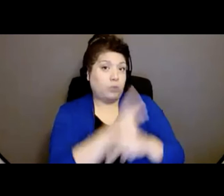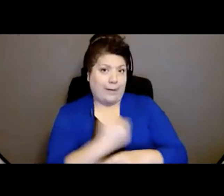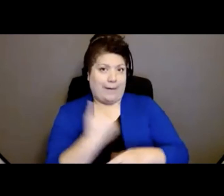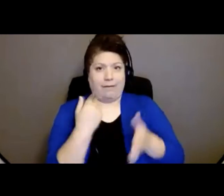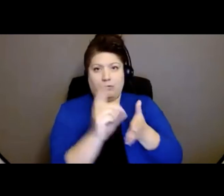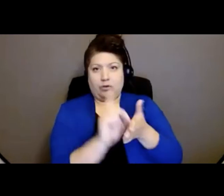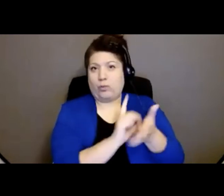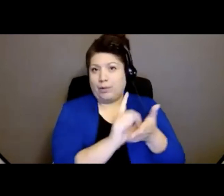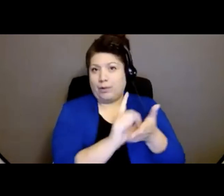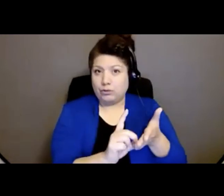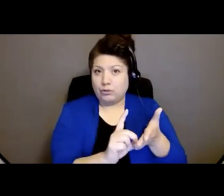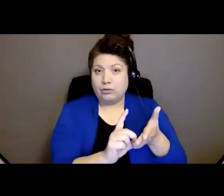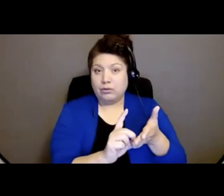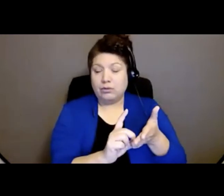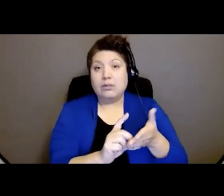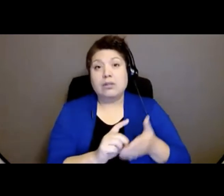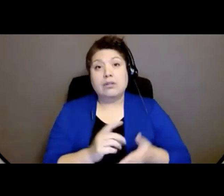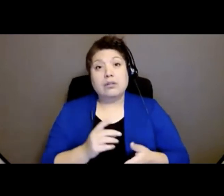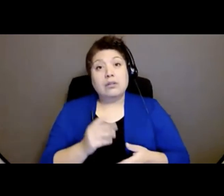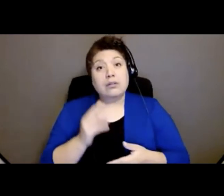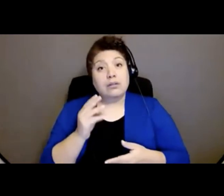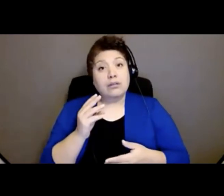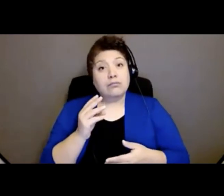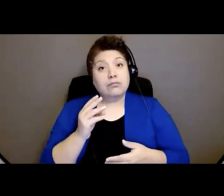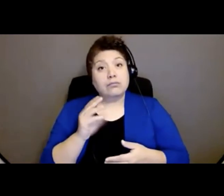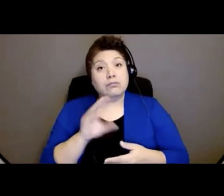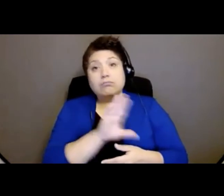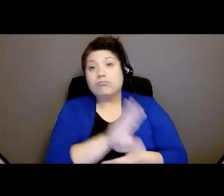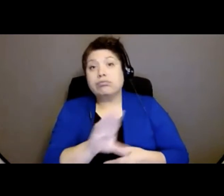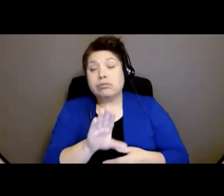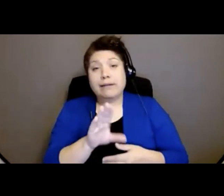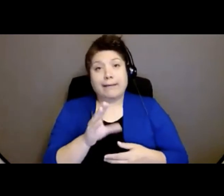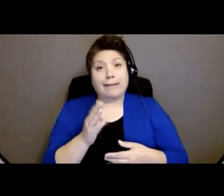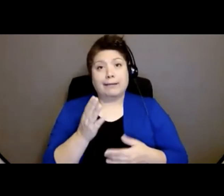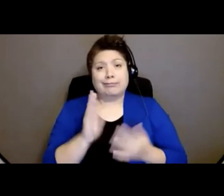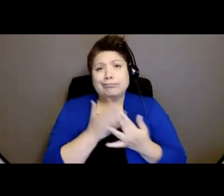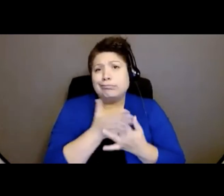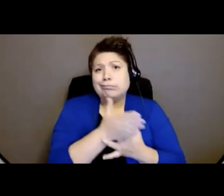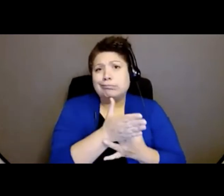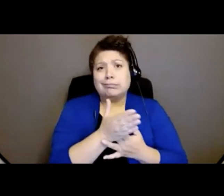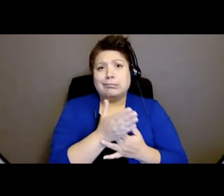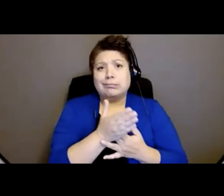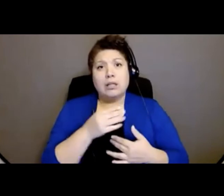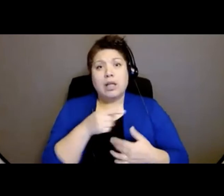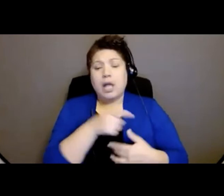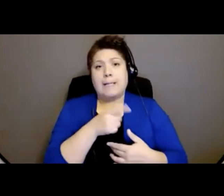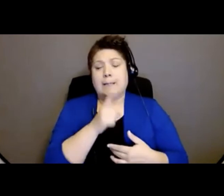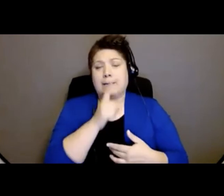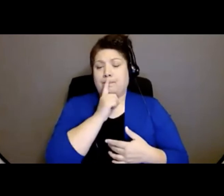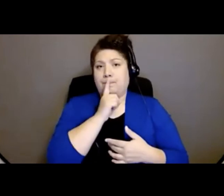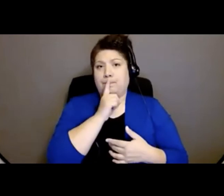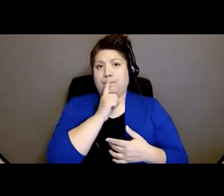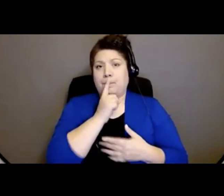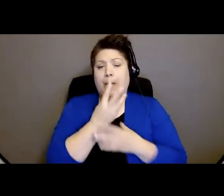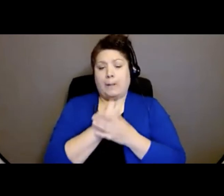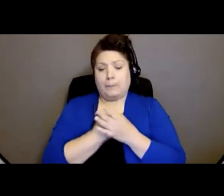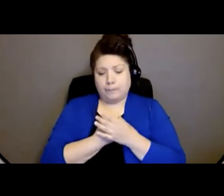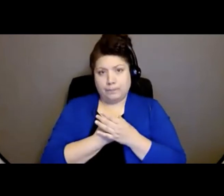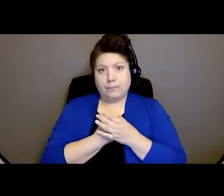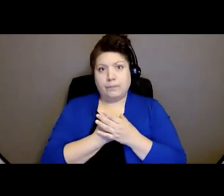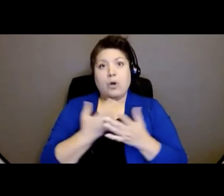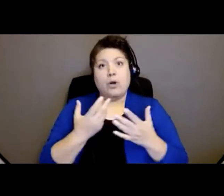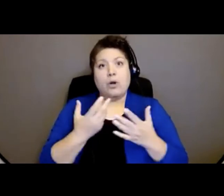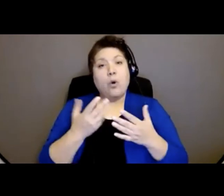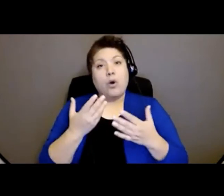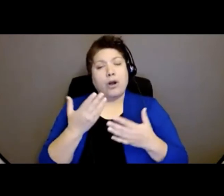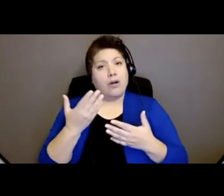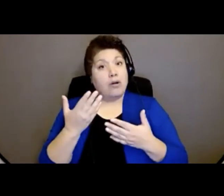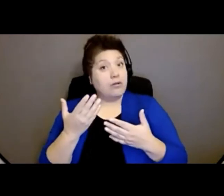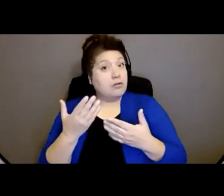EXPERIENCES ARE OFTEN TIMES UNSPOKEN OR THEY'RE HARD TO IDENTIFY AND/OR TO PROVE.